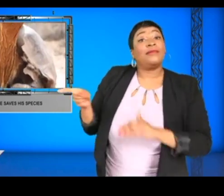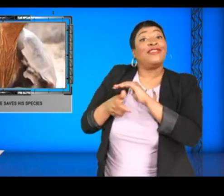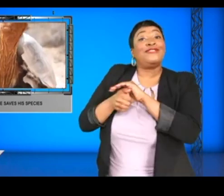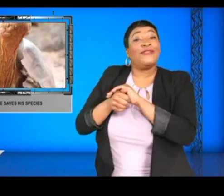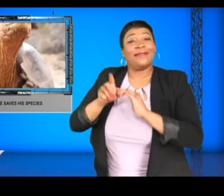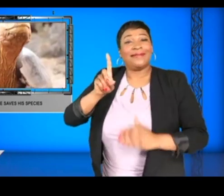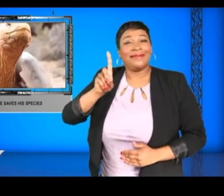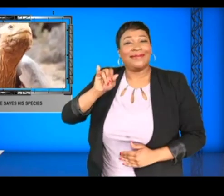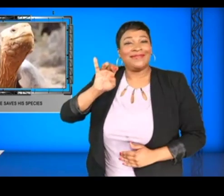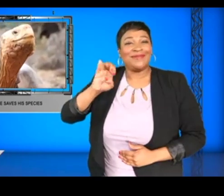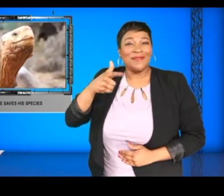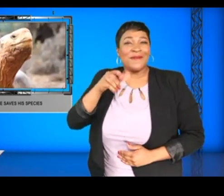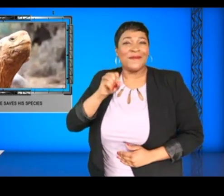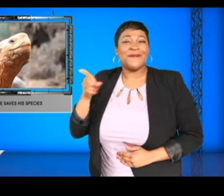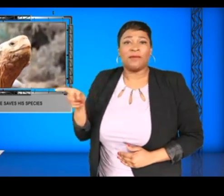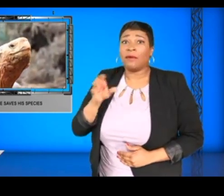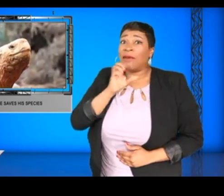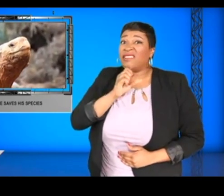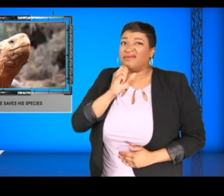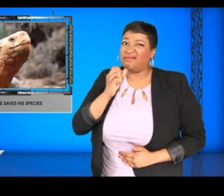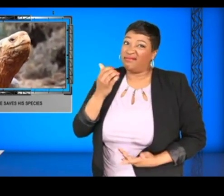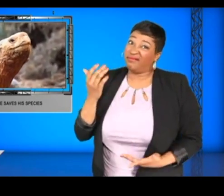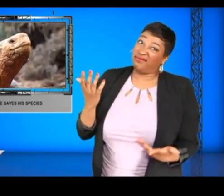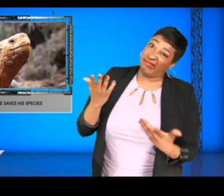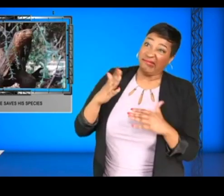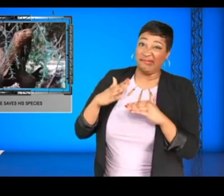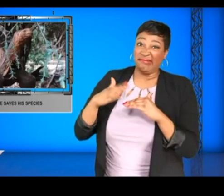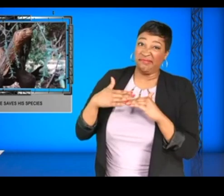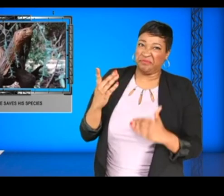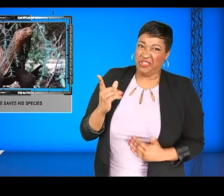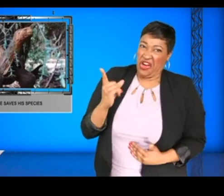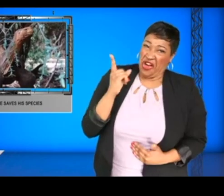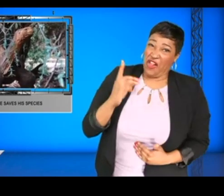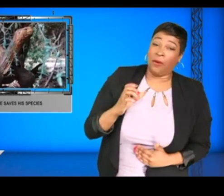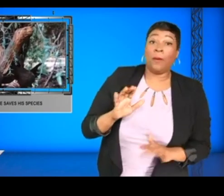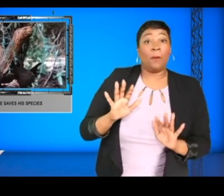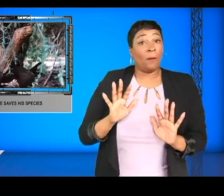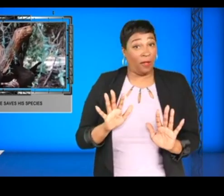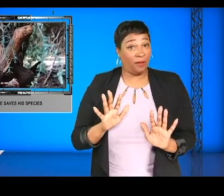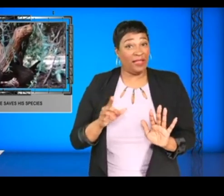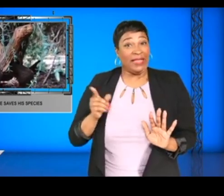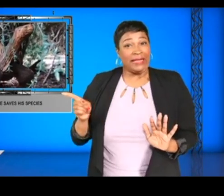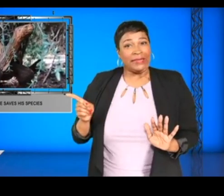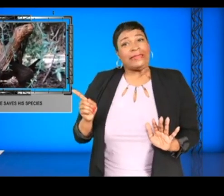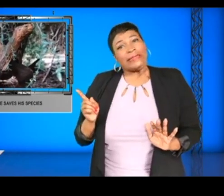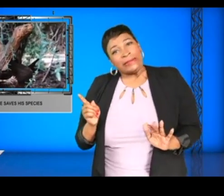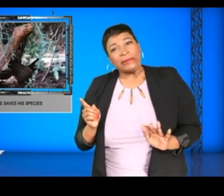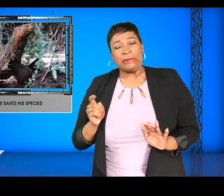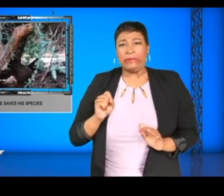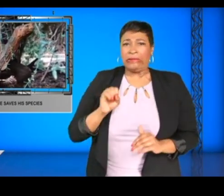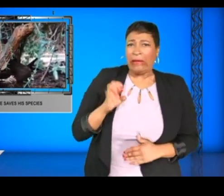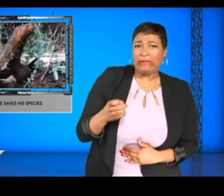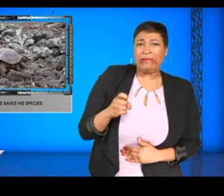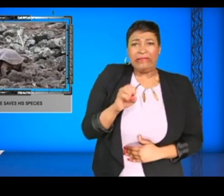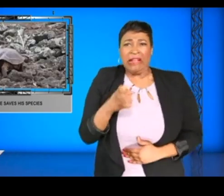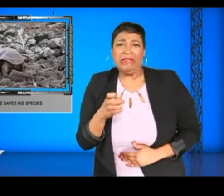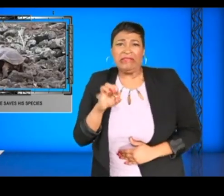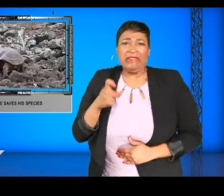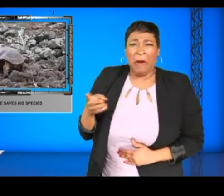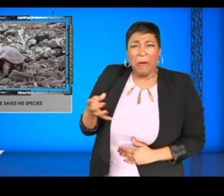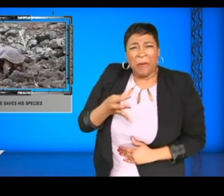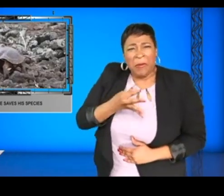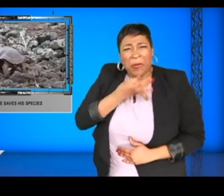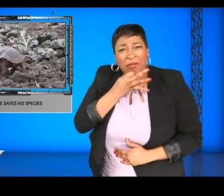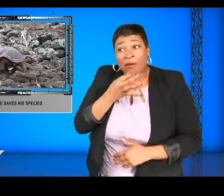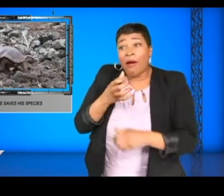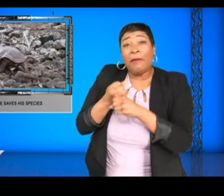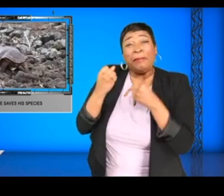Diego is at least 100 years old and, well, let's just say he has a pretty strong libido.